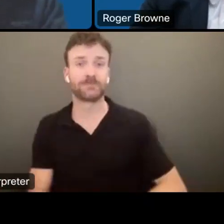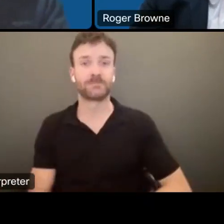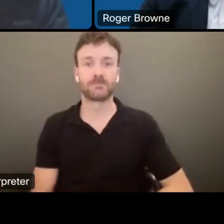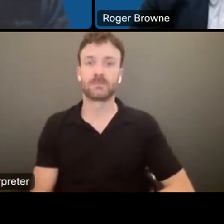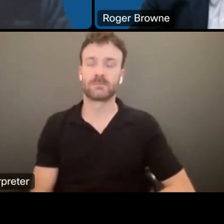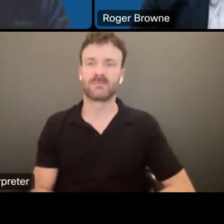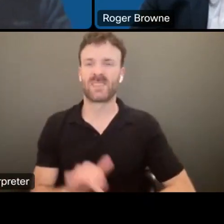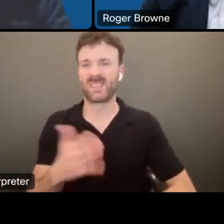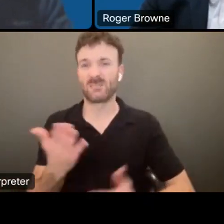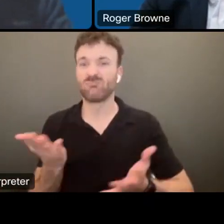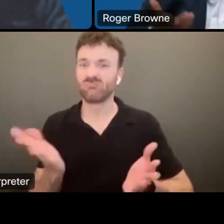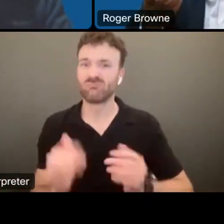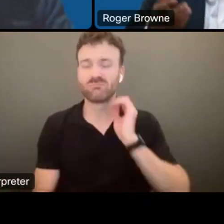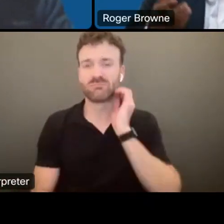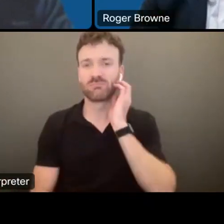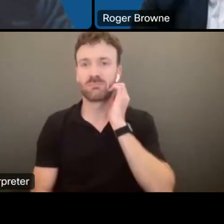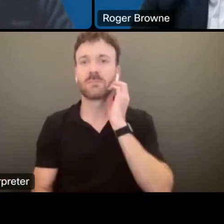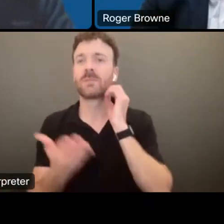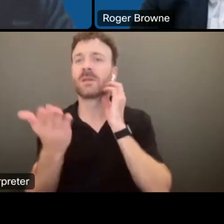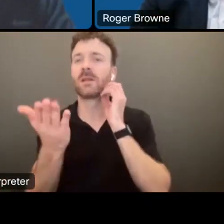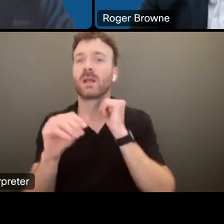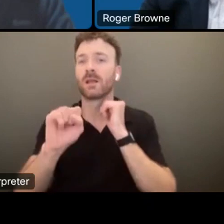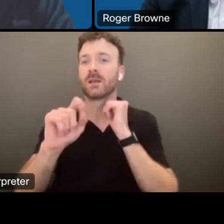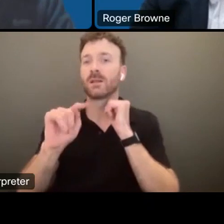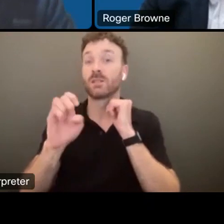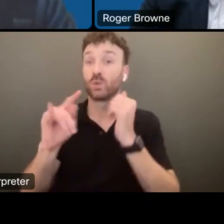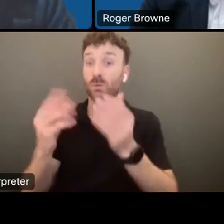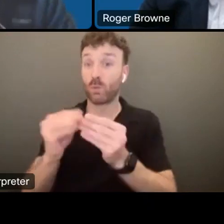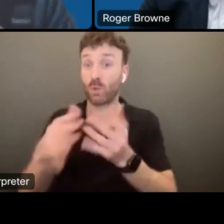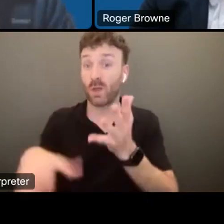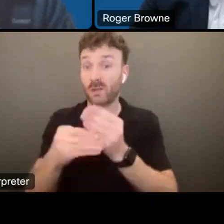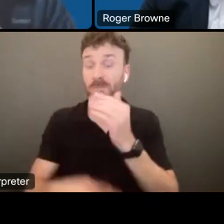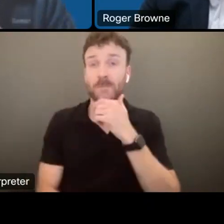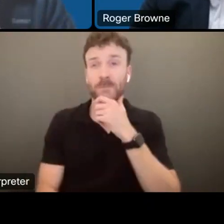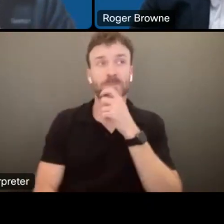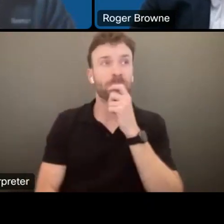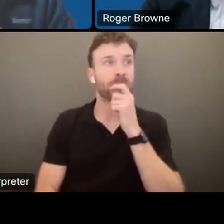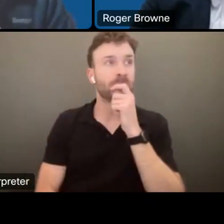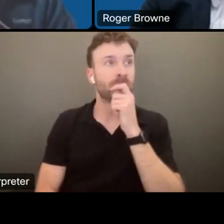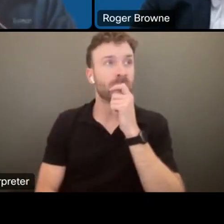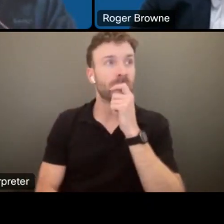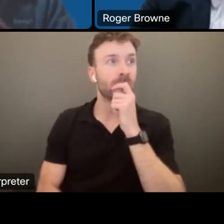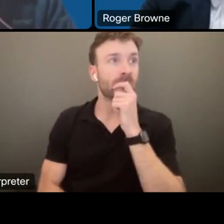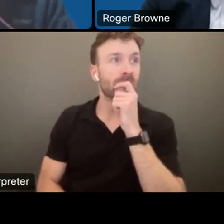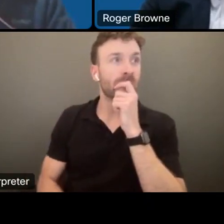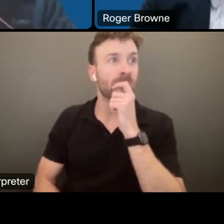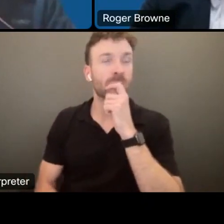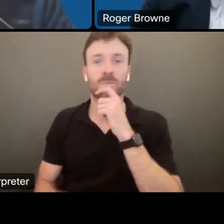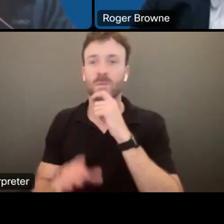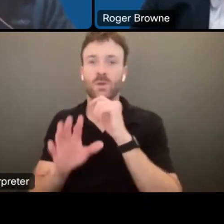That's basically it. Sorry, Stuart, I don't know if there's anything more you want to add to that. Stuart Mcghie: No, you summed that up perfectly.